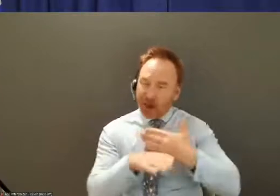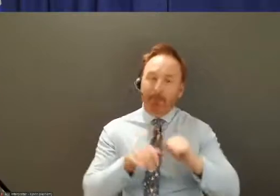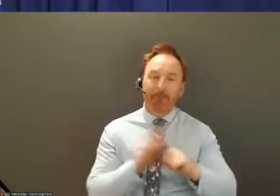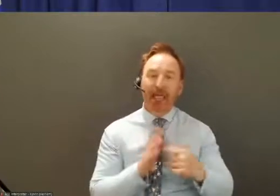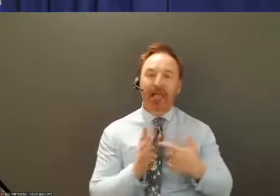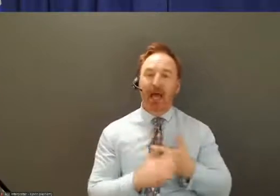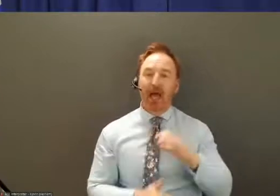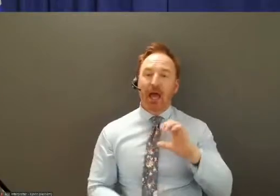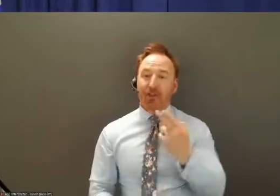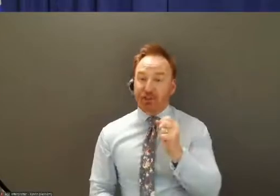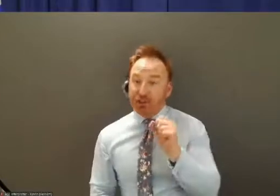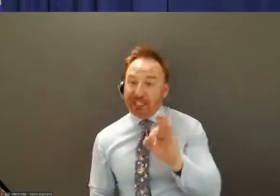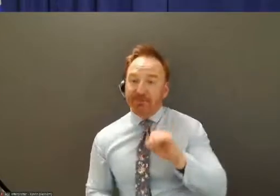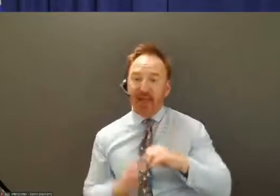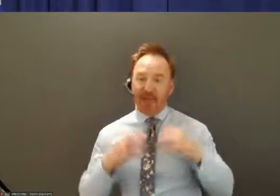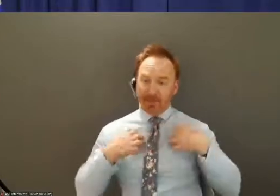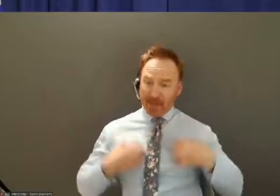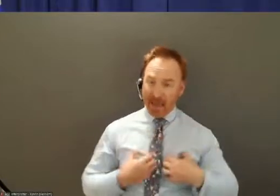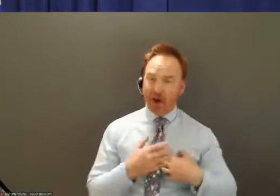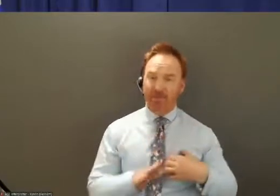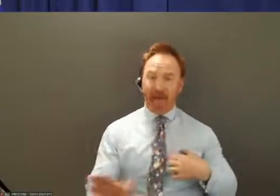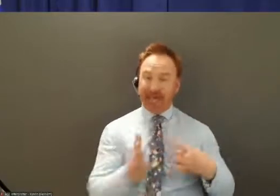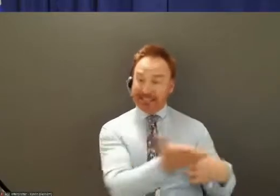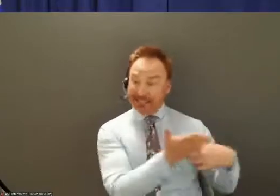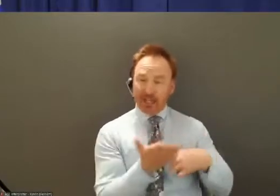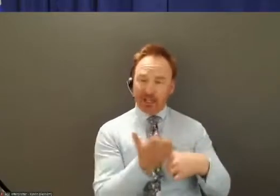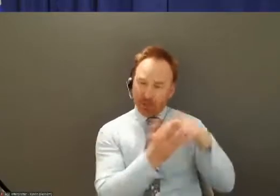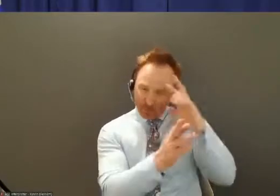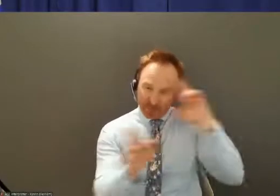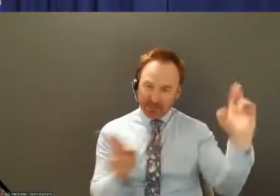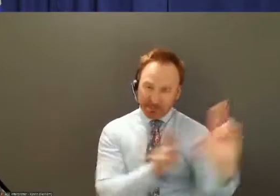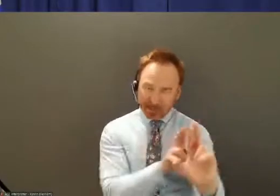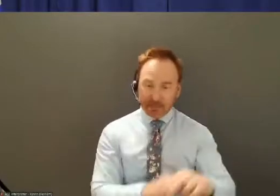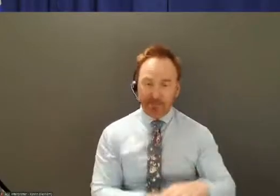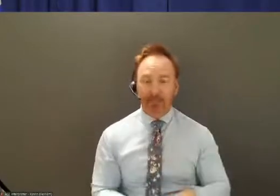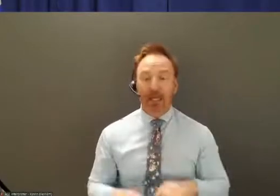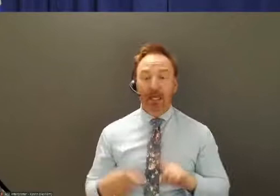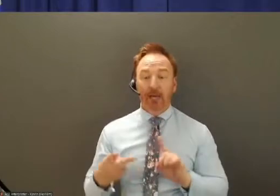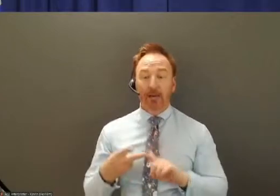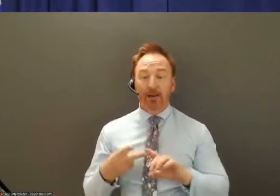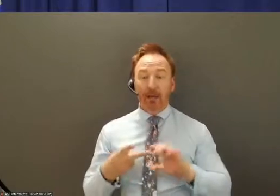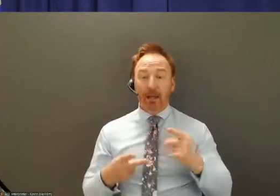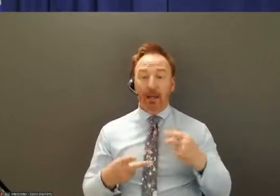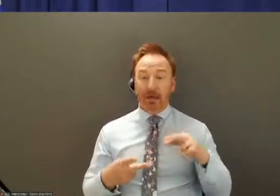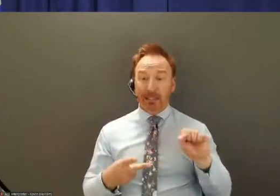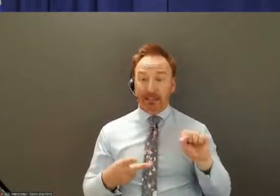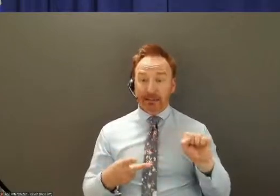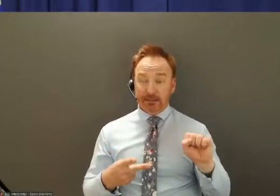I can answer part of the question from my perspective anyways. We believe having that